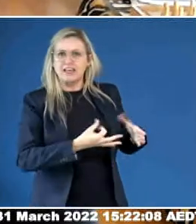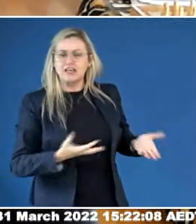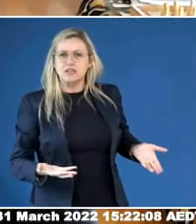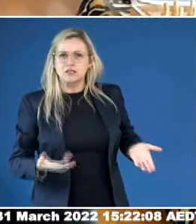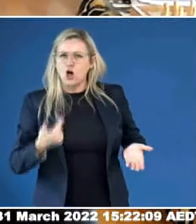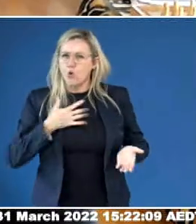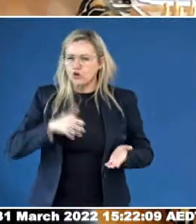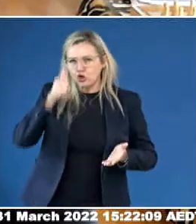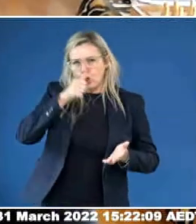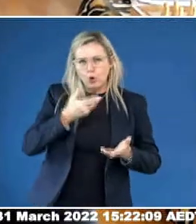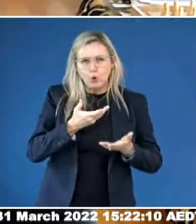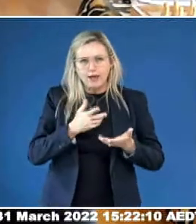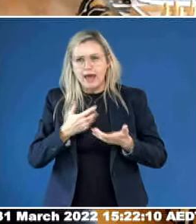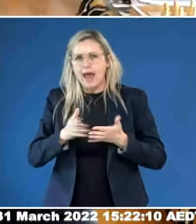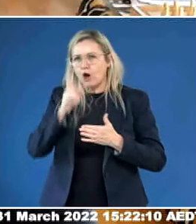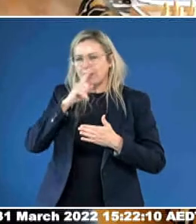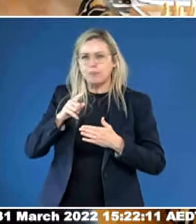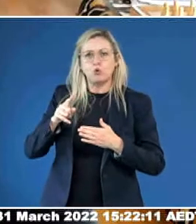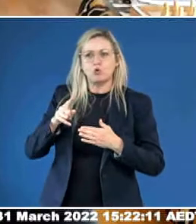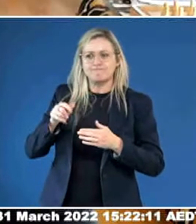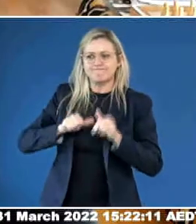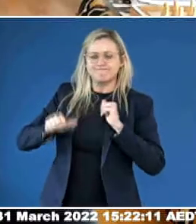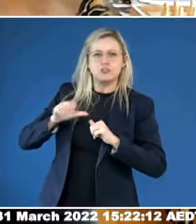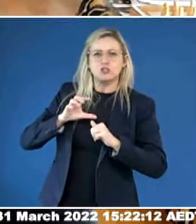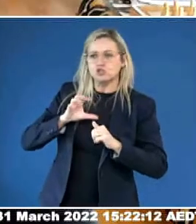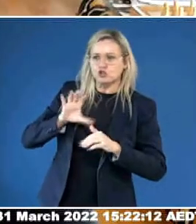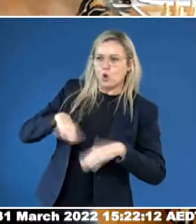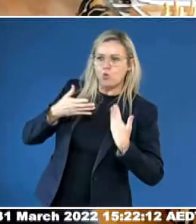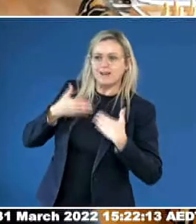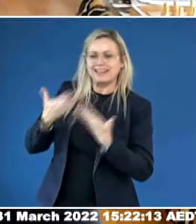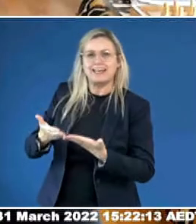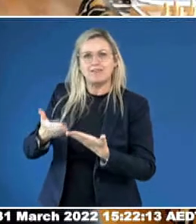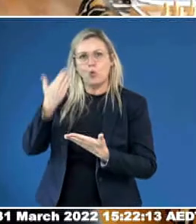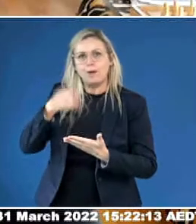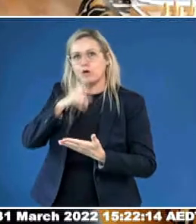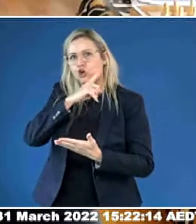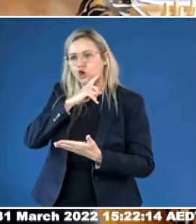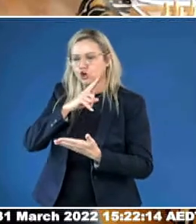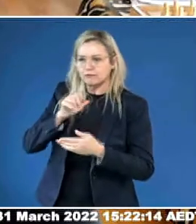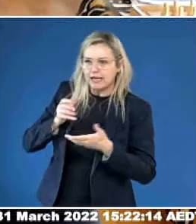You know, the denial of sexual rights for women and girls and then the much greater